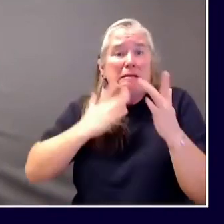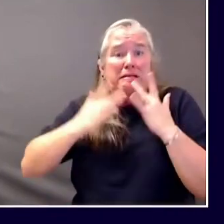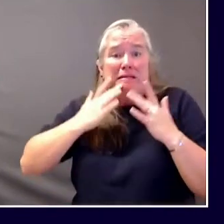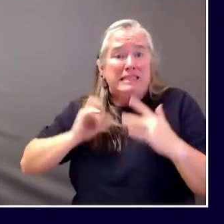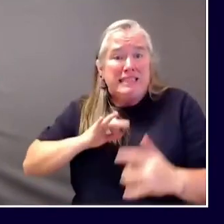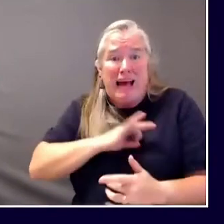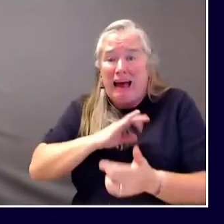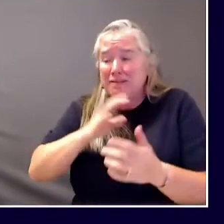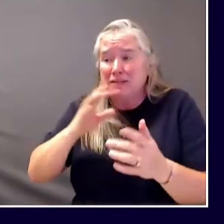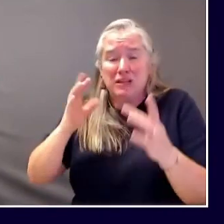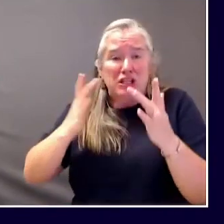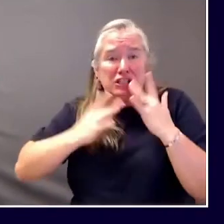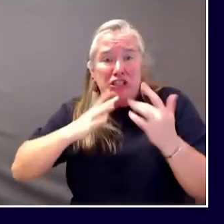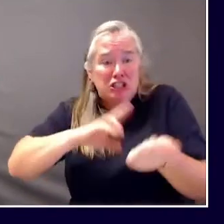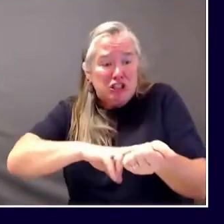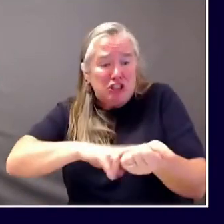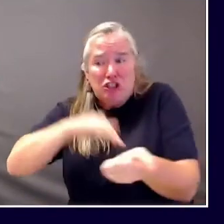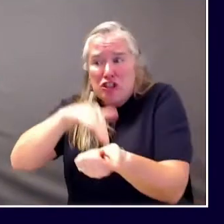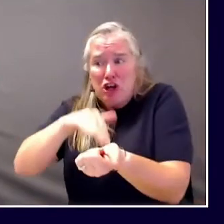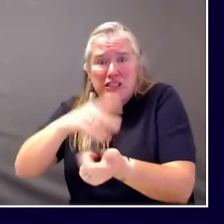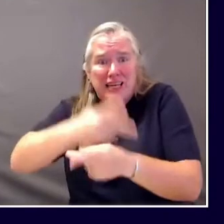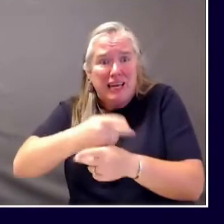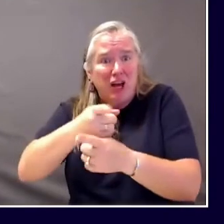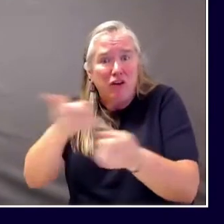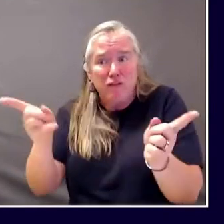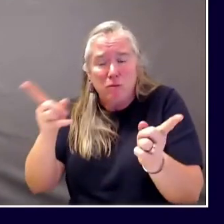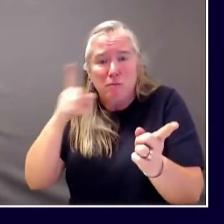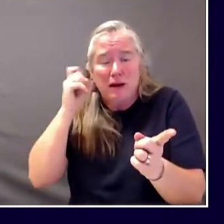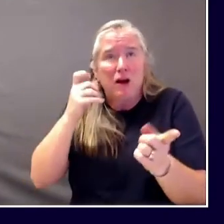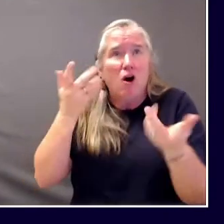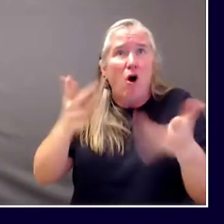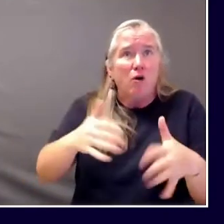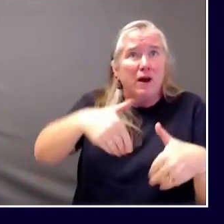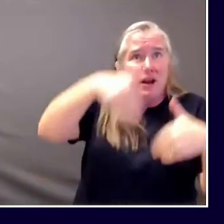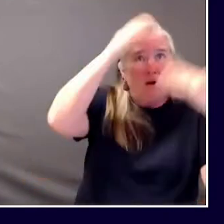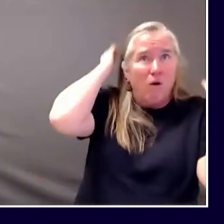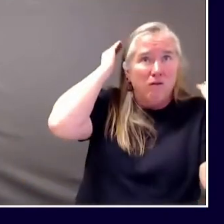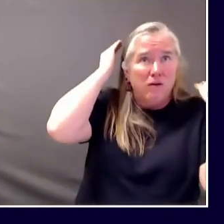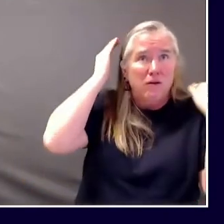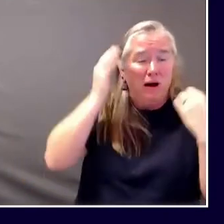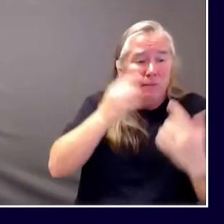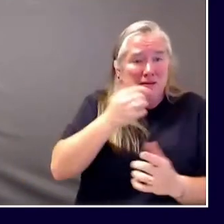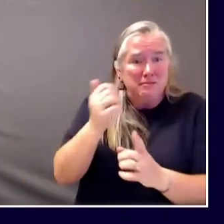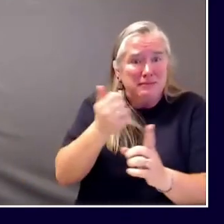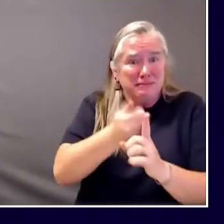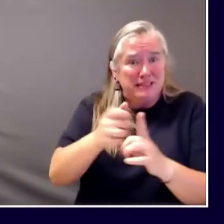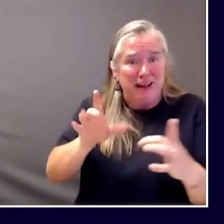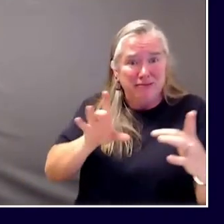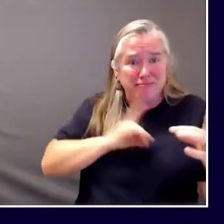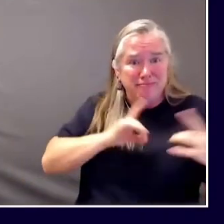in Maine we have a right to be proud of